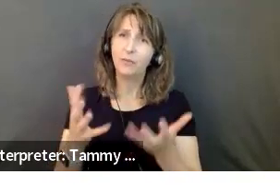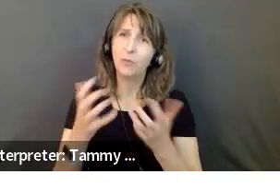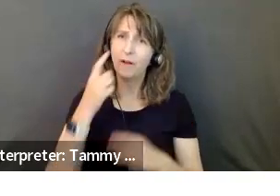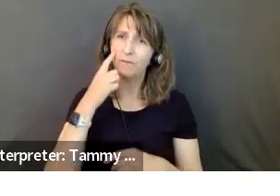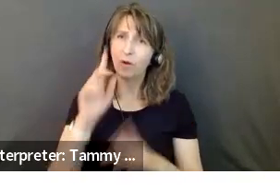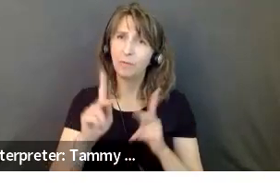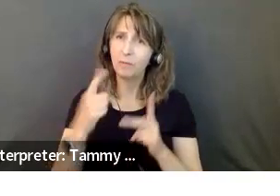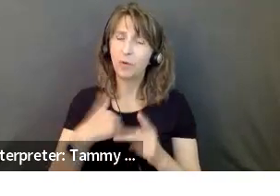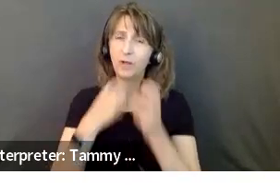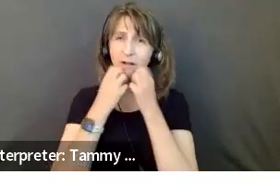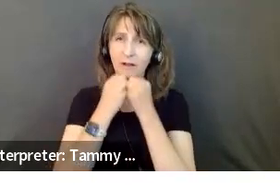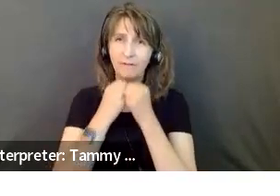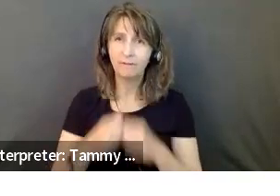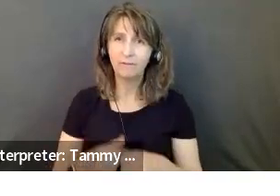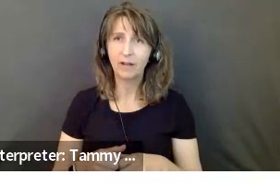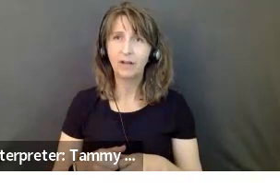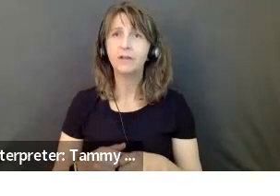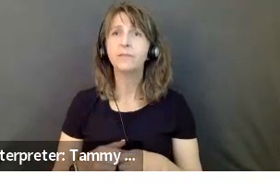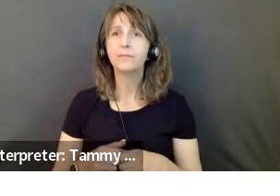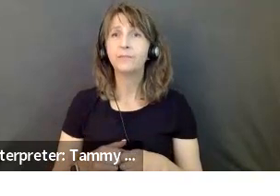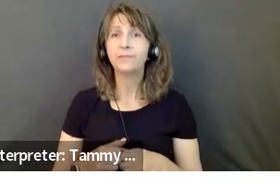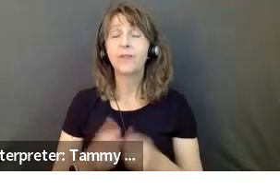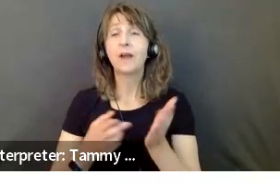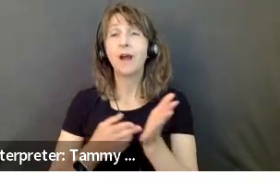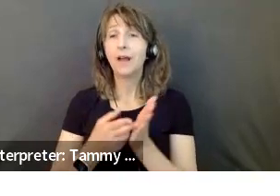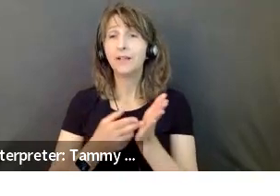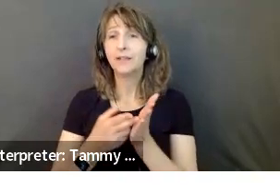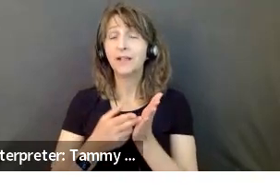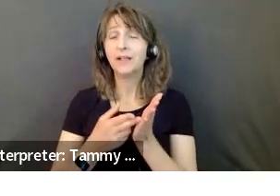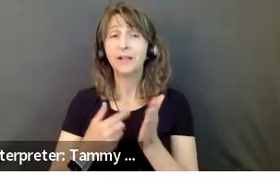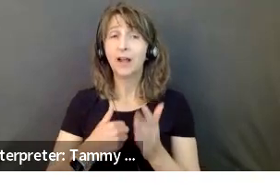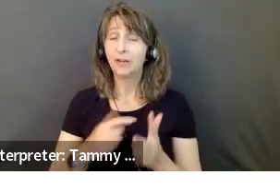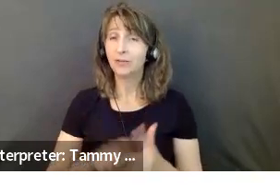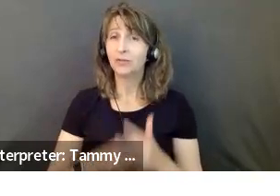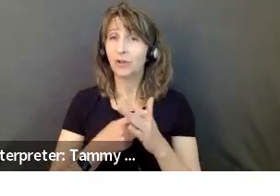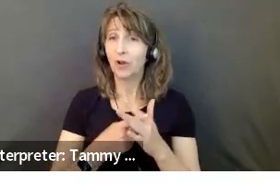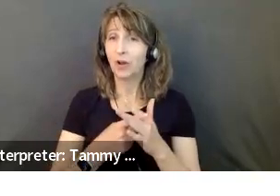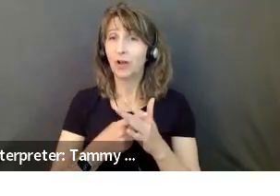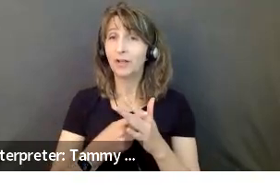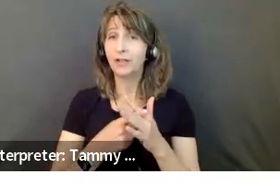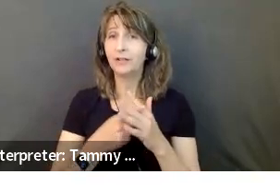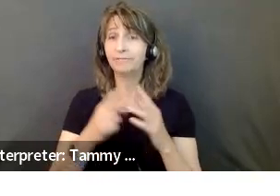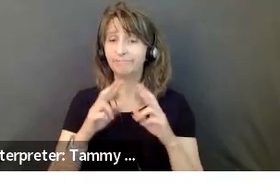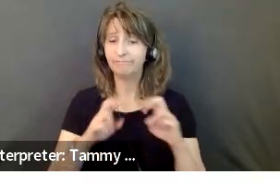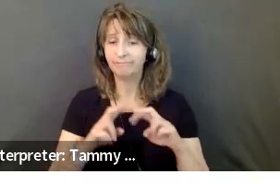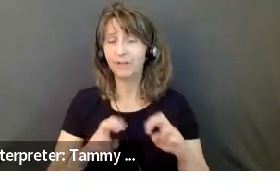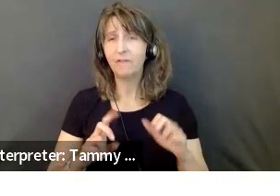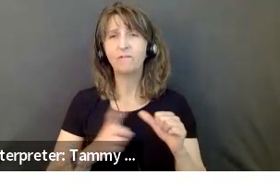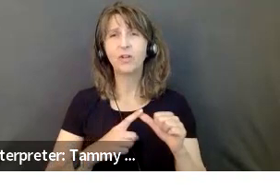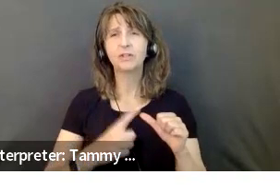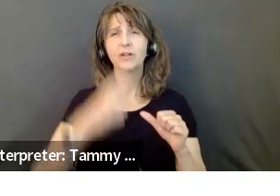To be honest, when I first looked at this, the first thing that came to mind was we need to bring back.